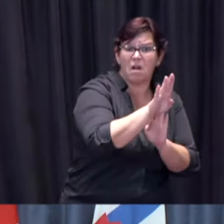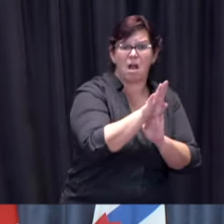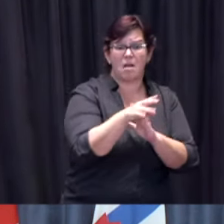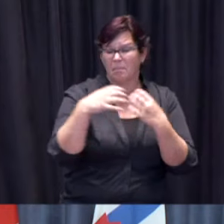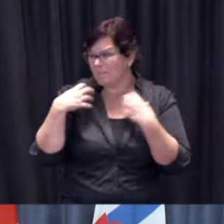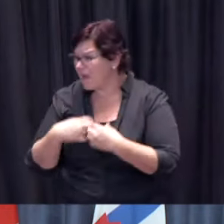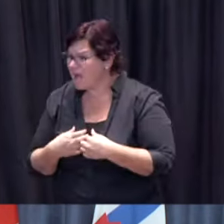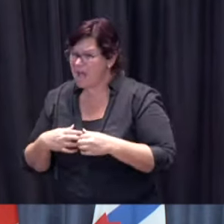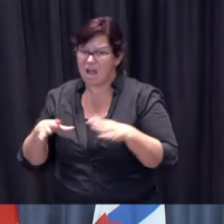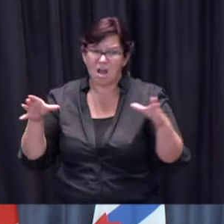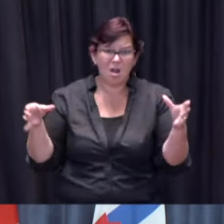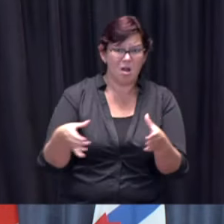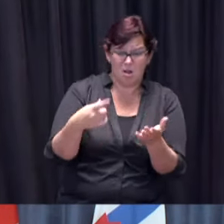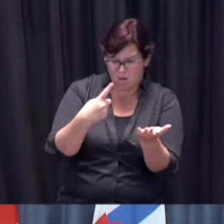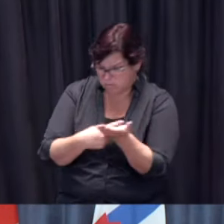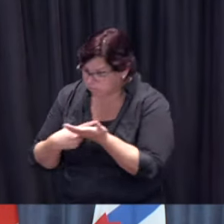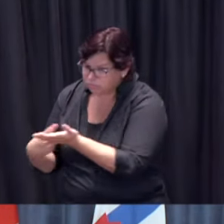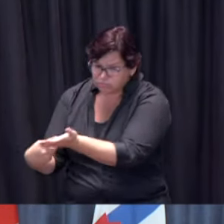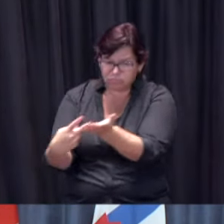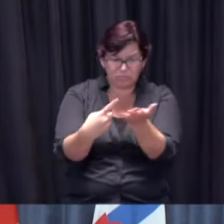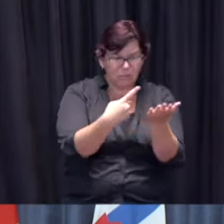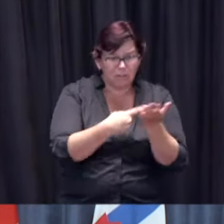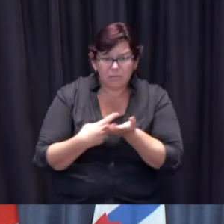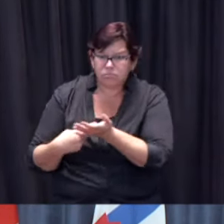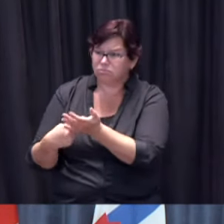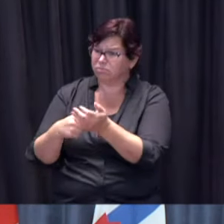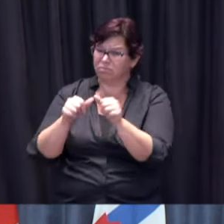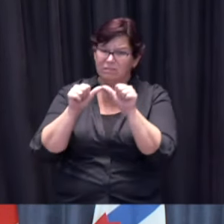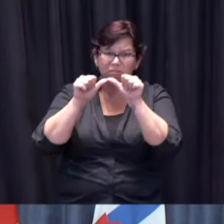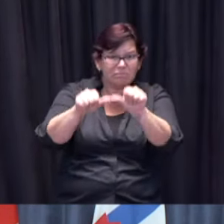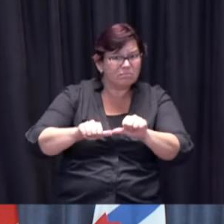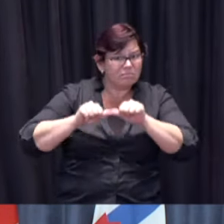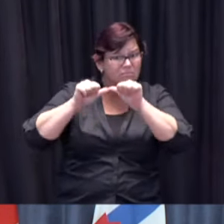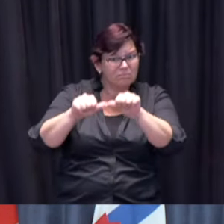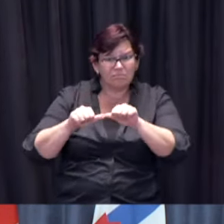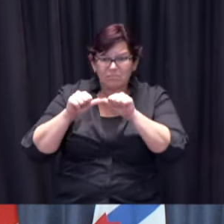with the business community for the eventuality with respect to when the